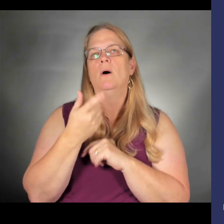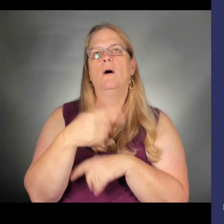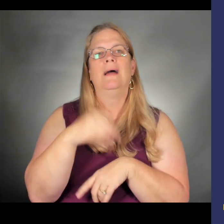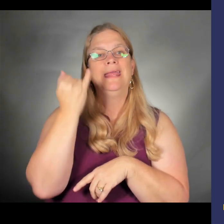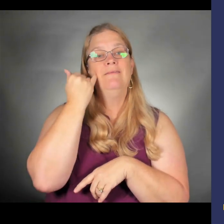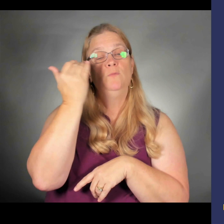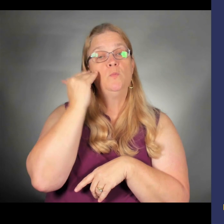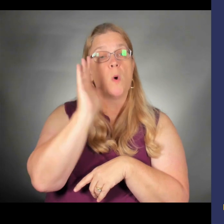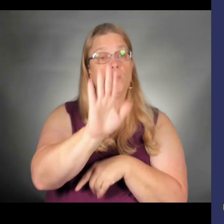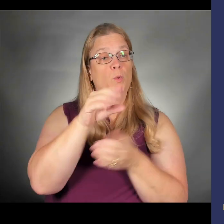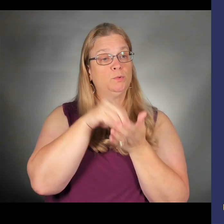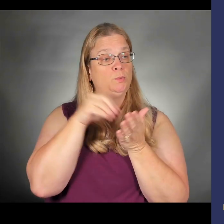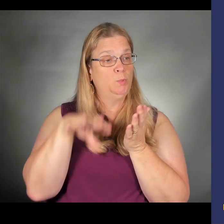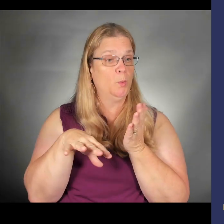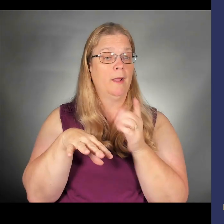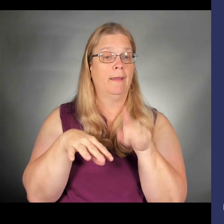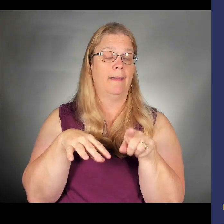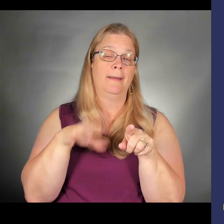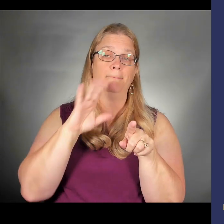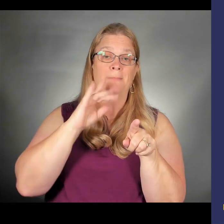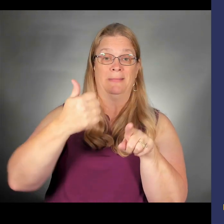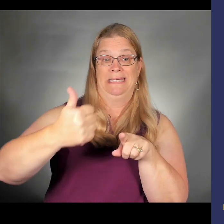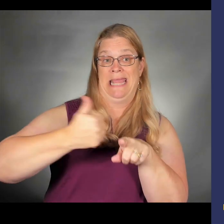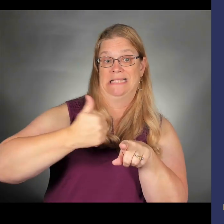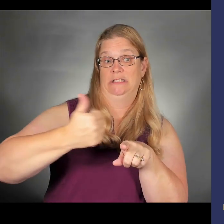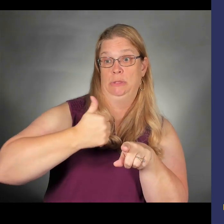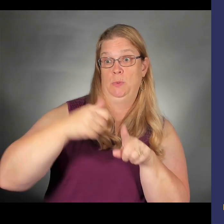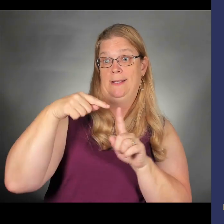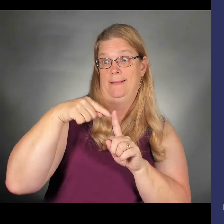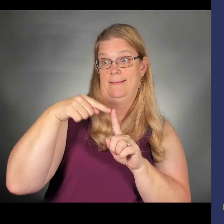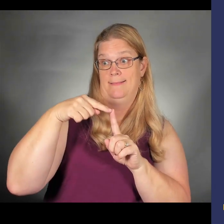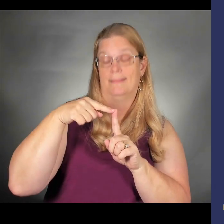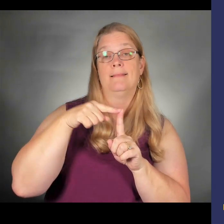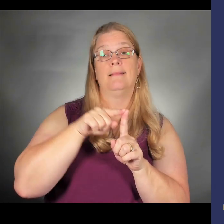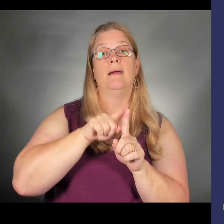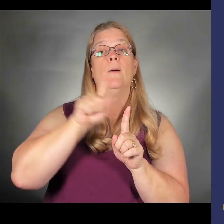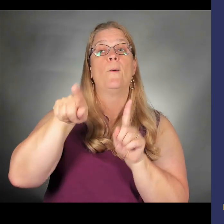For example, if you know your student is a day student and